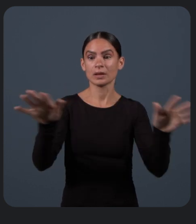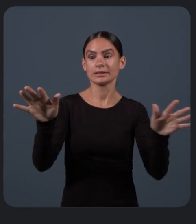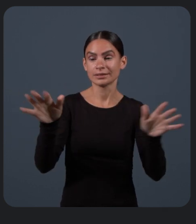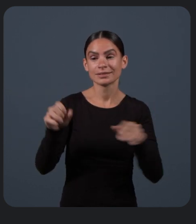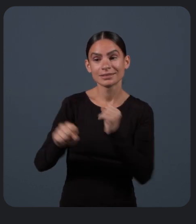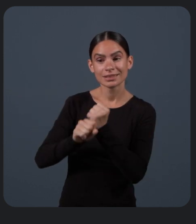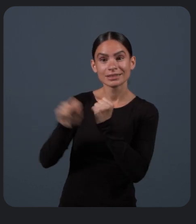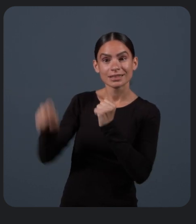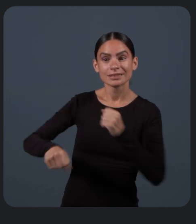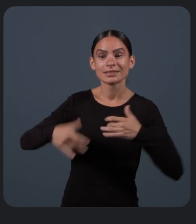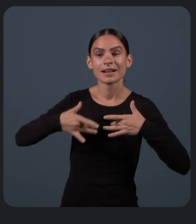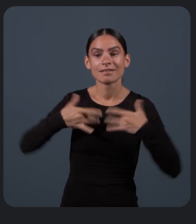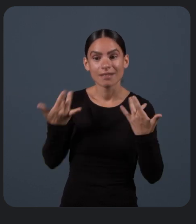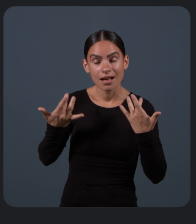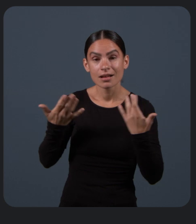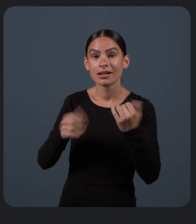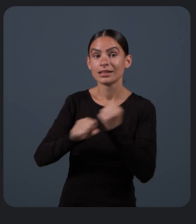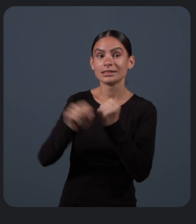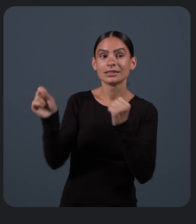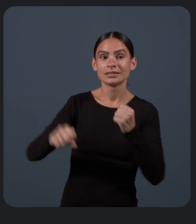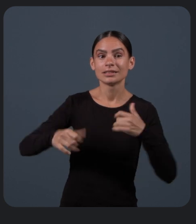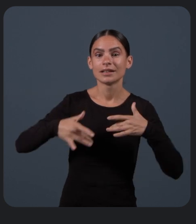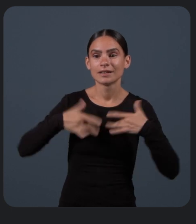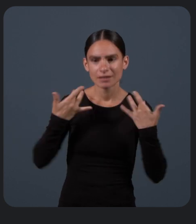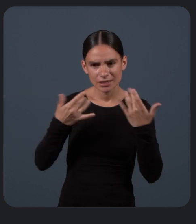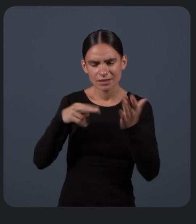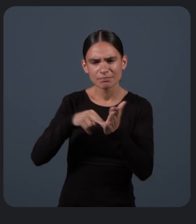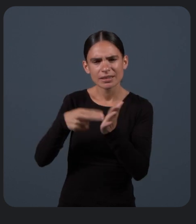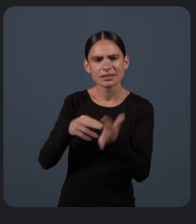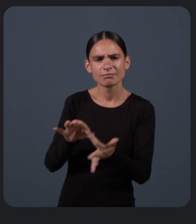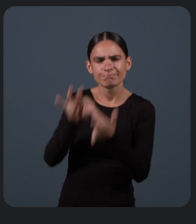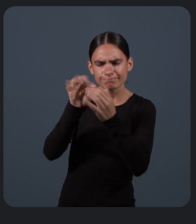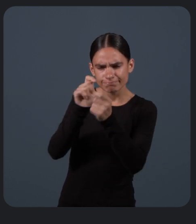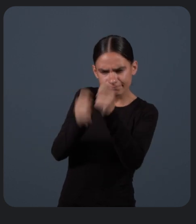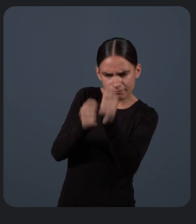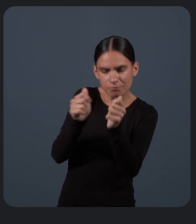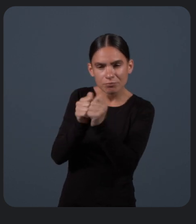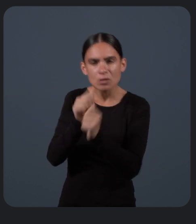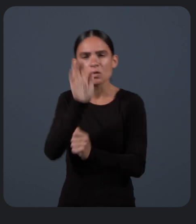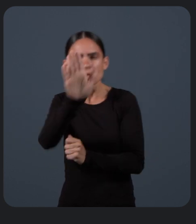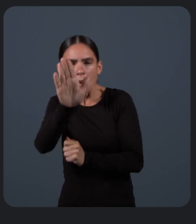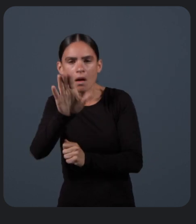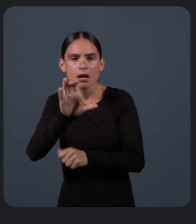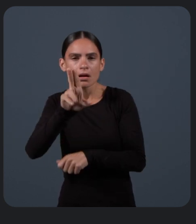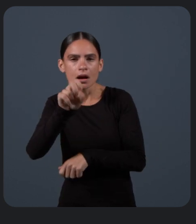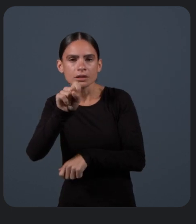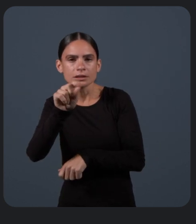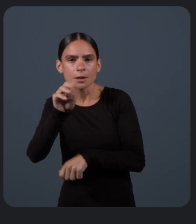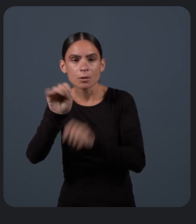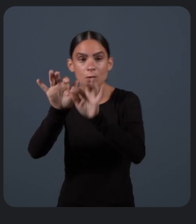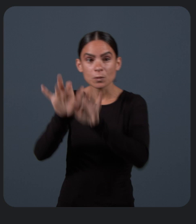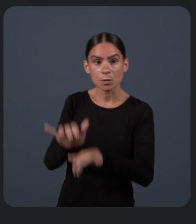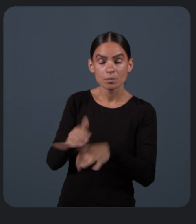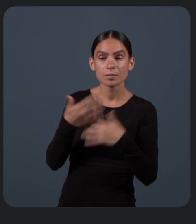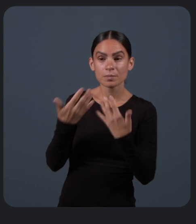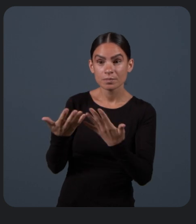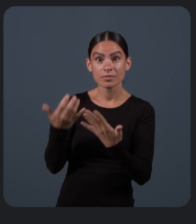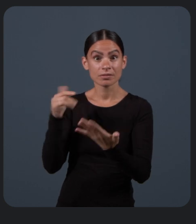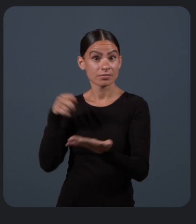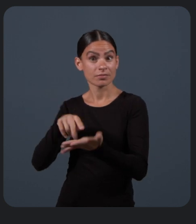Extensions events allows you to customize an extension with your own custom code. In this way, the extension becomes the baseline